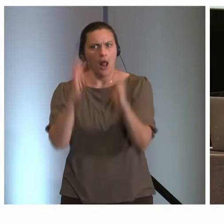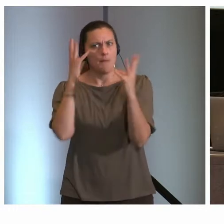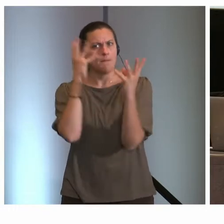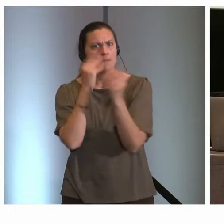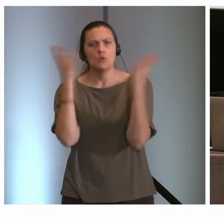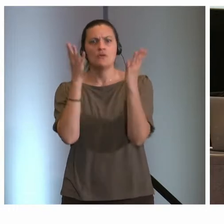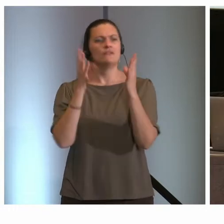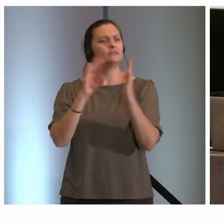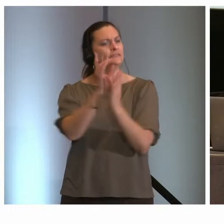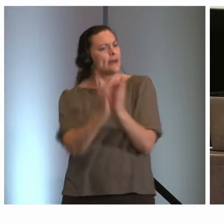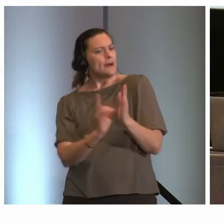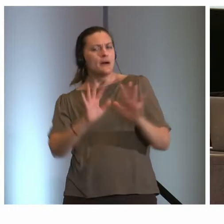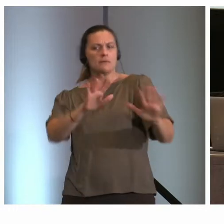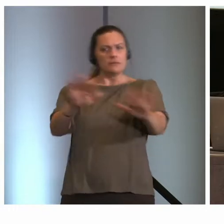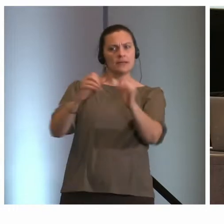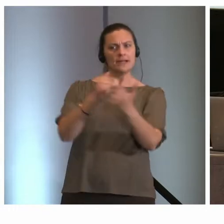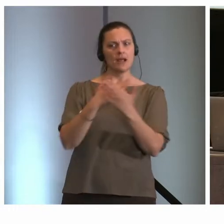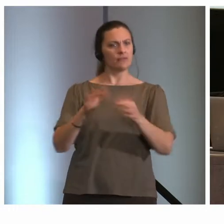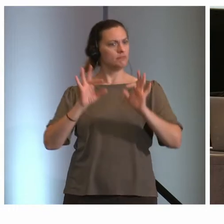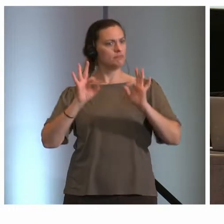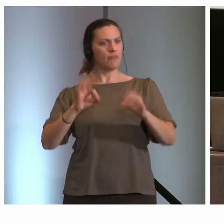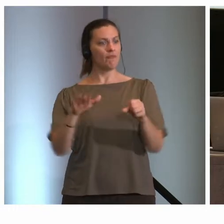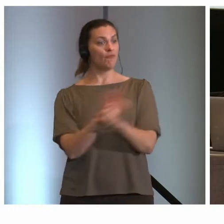was -- it was a perfectly-done theatre piece, that was